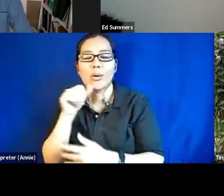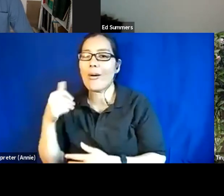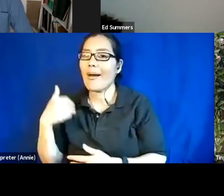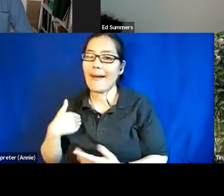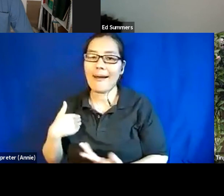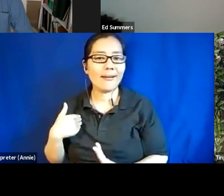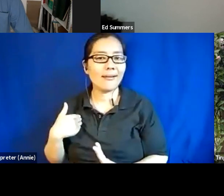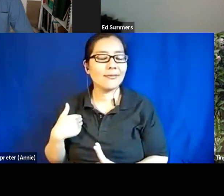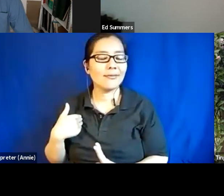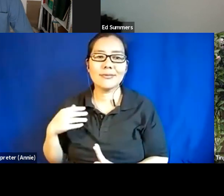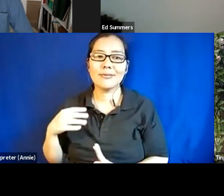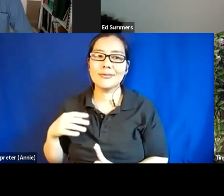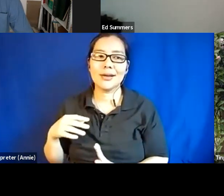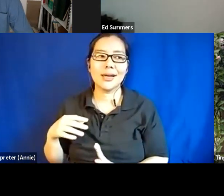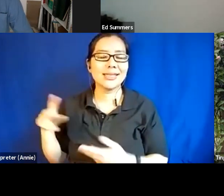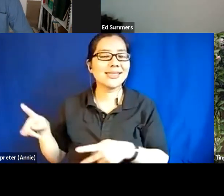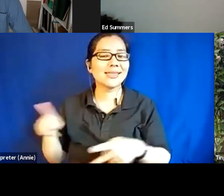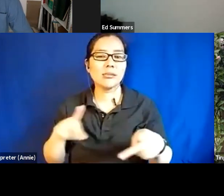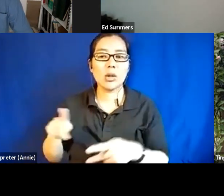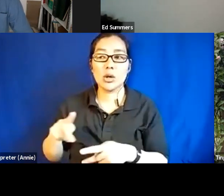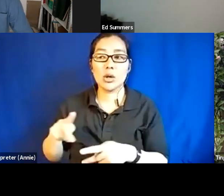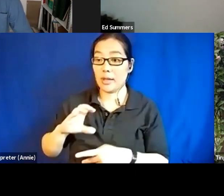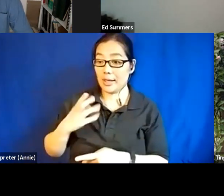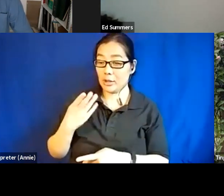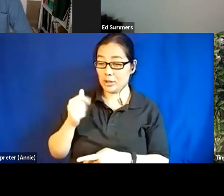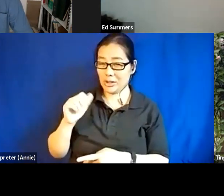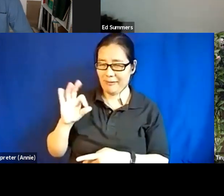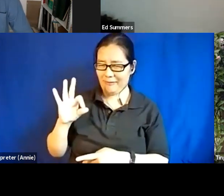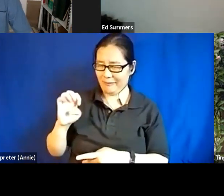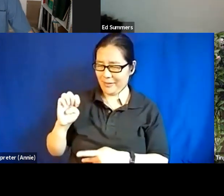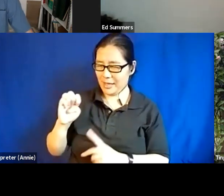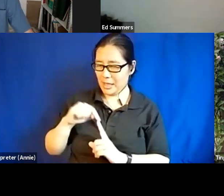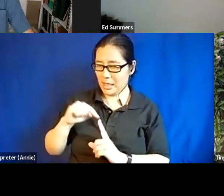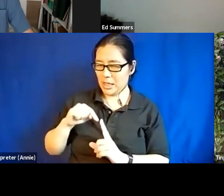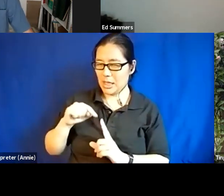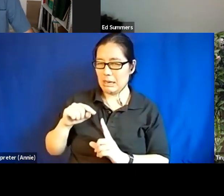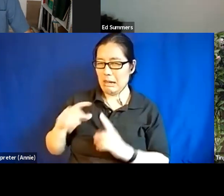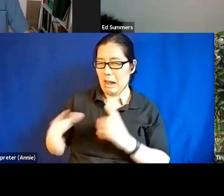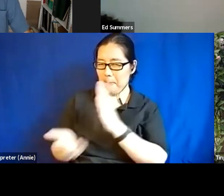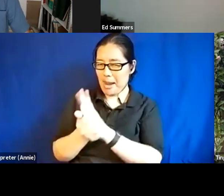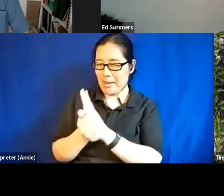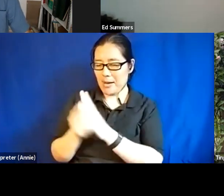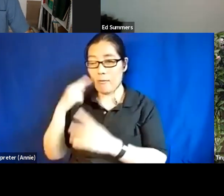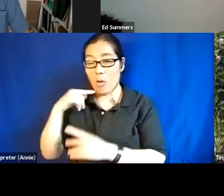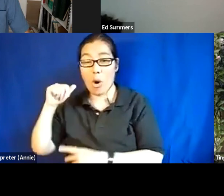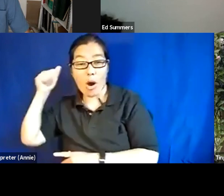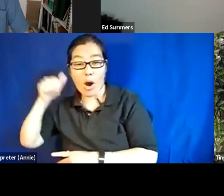audio description. Similarly captions there's